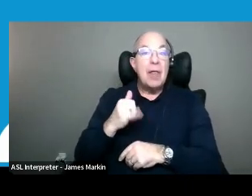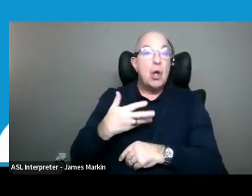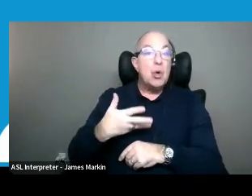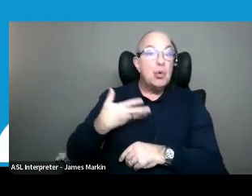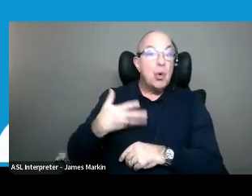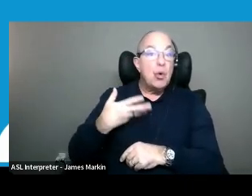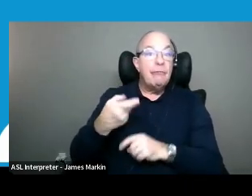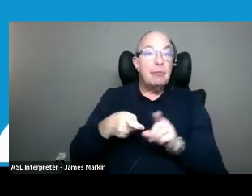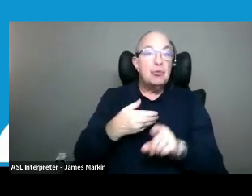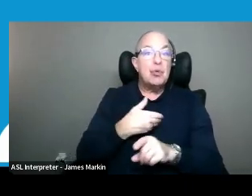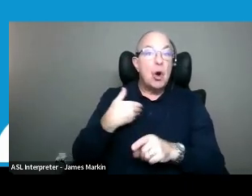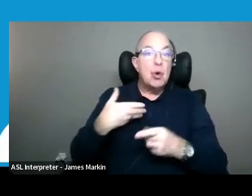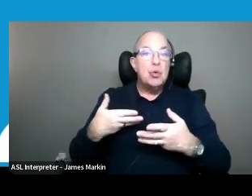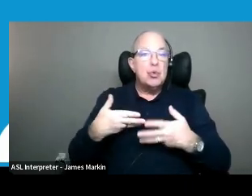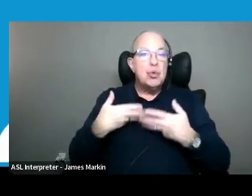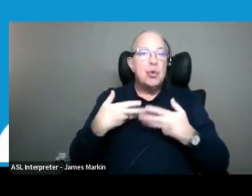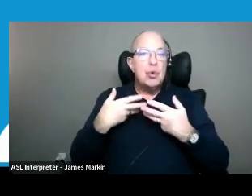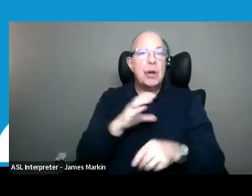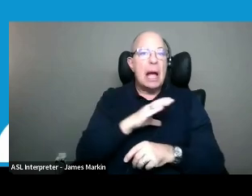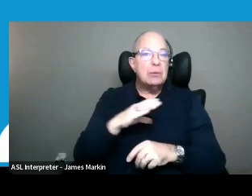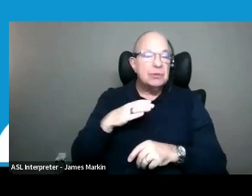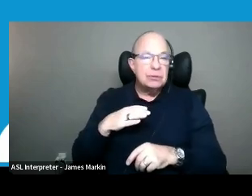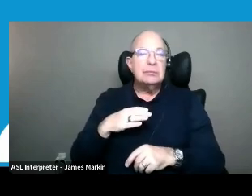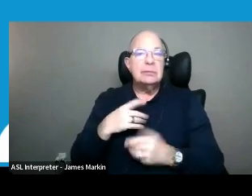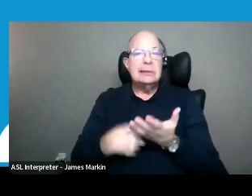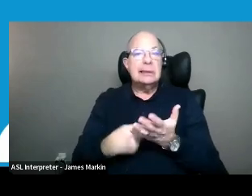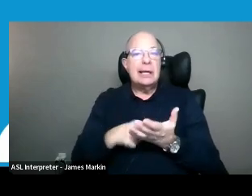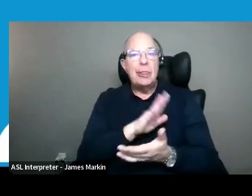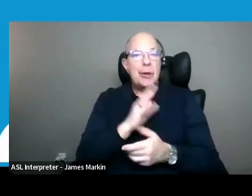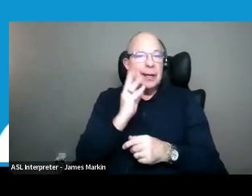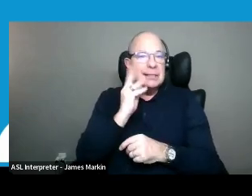Shannon Spencer (she/her): from the Toronto Youth Council, talking about her experiences.